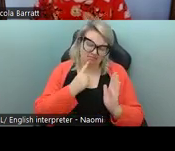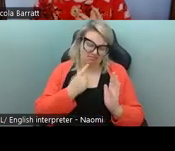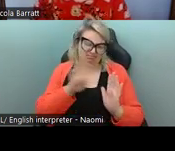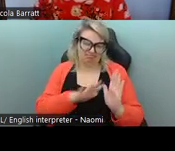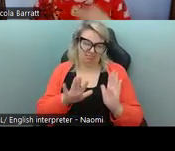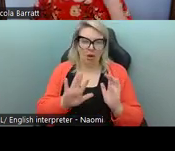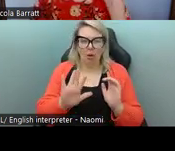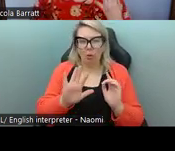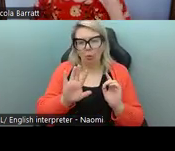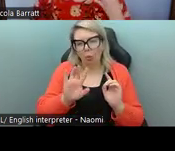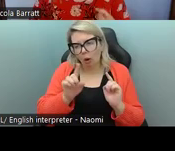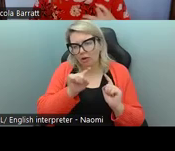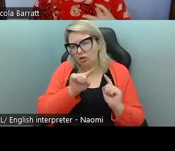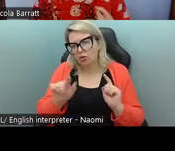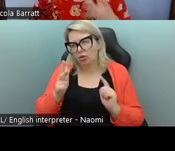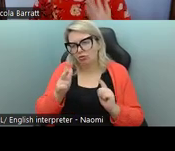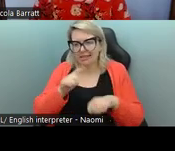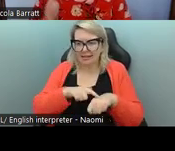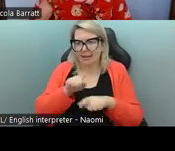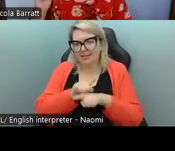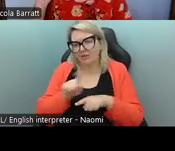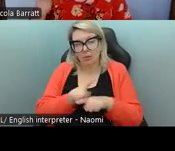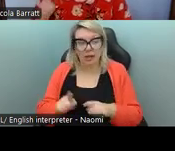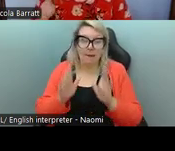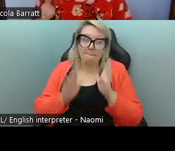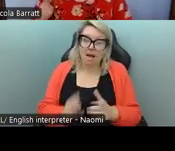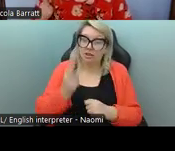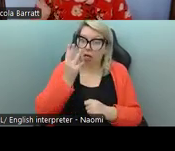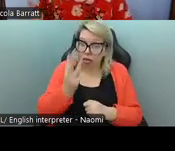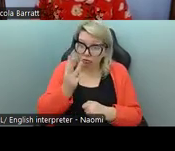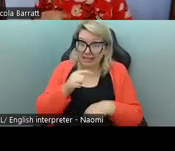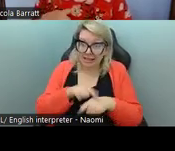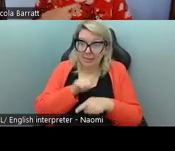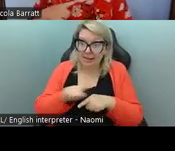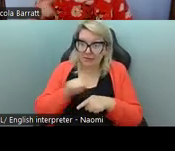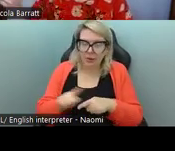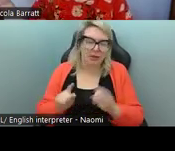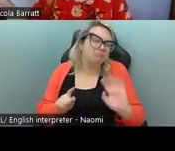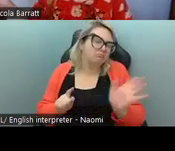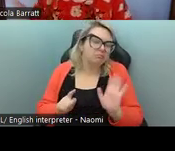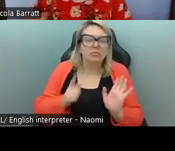I don't want you to see three and panic. If you can do once a week, you would be ahead of most users